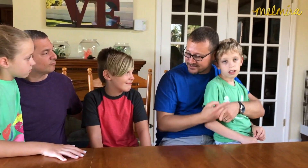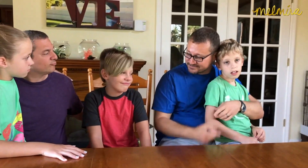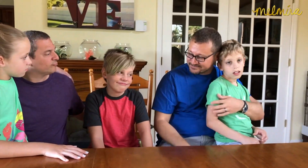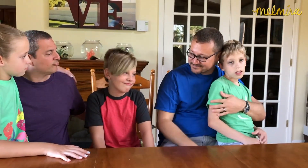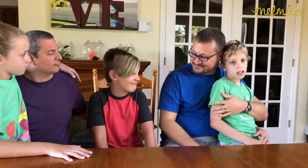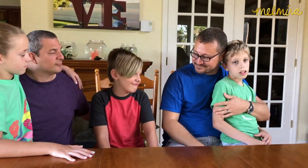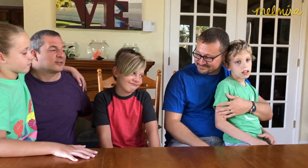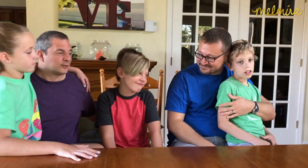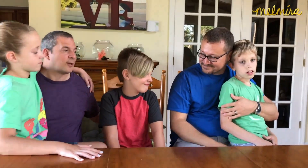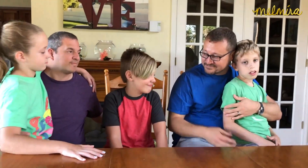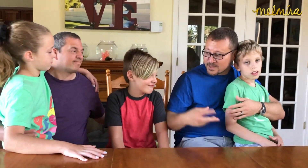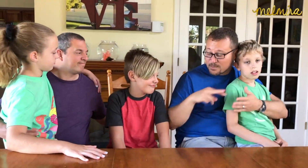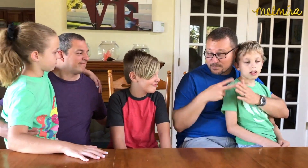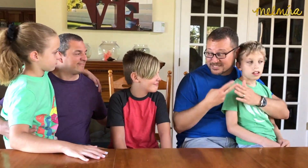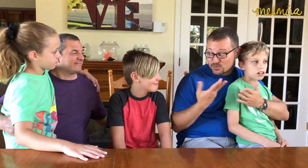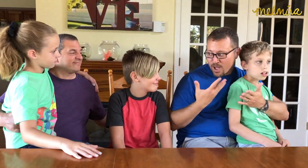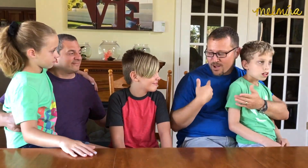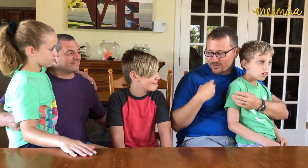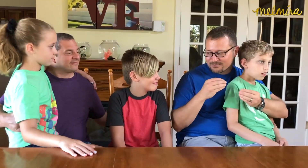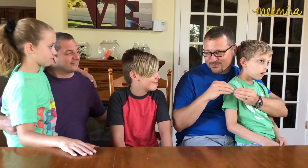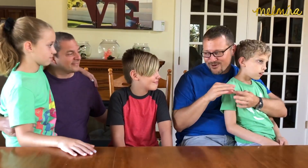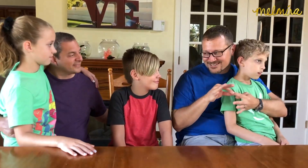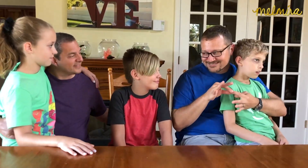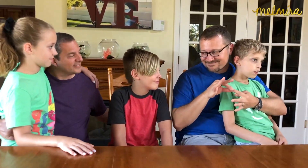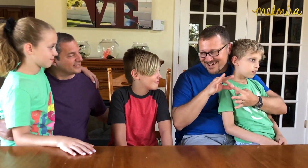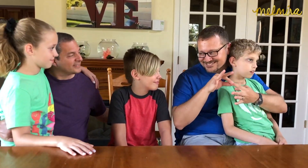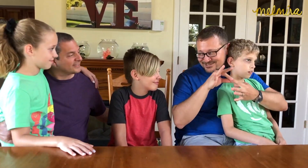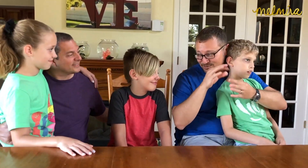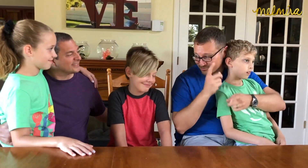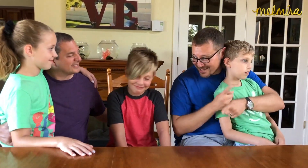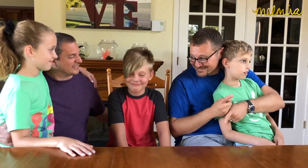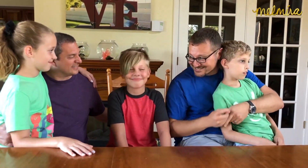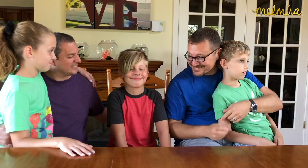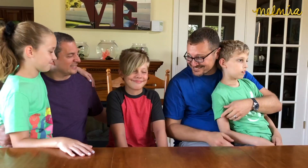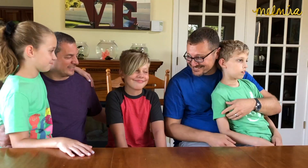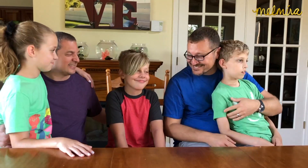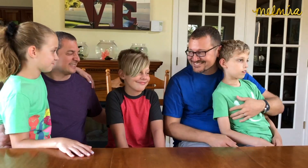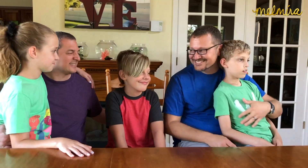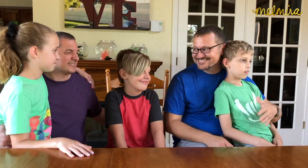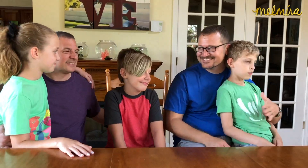No. That means what? We are more special, right? Yes.